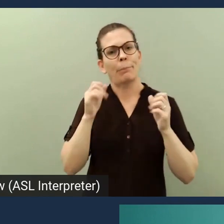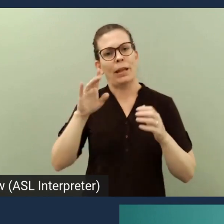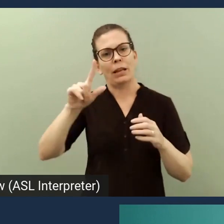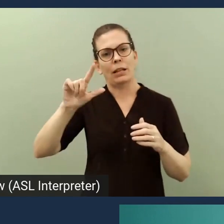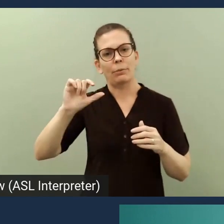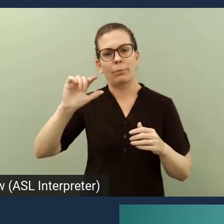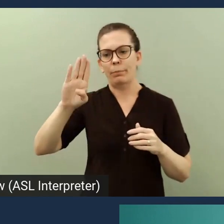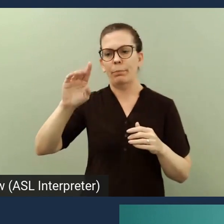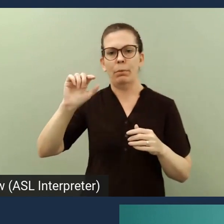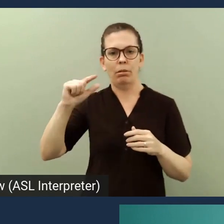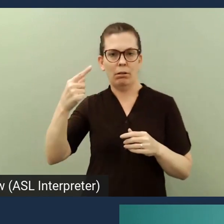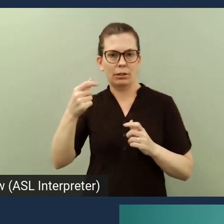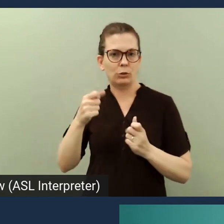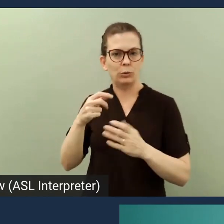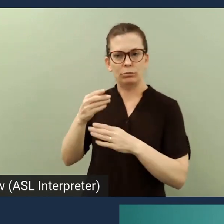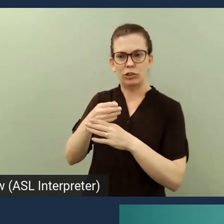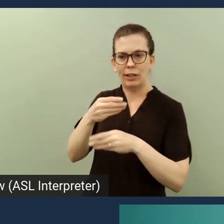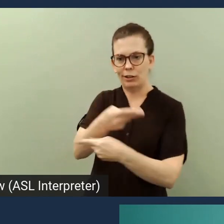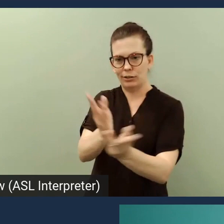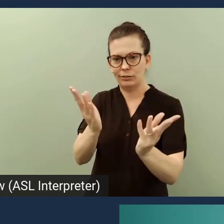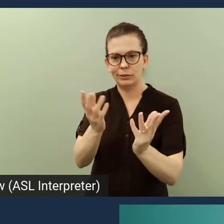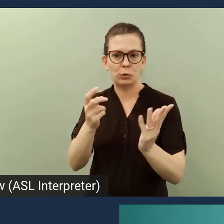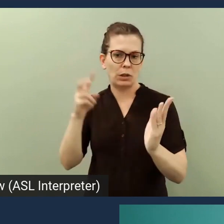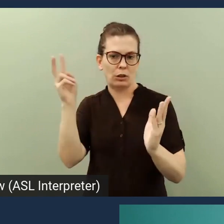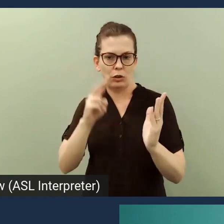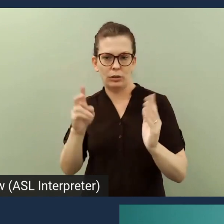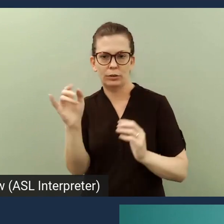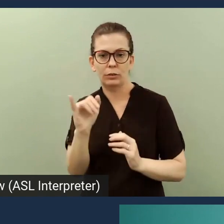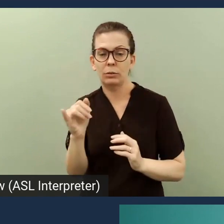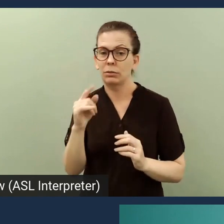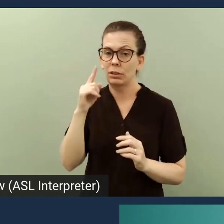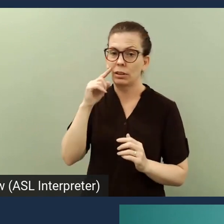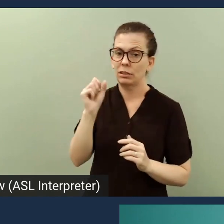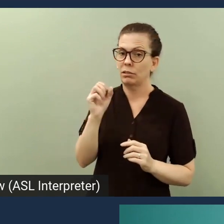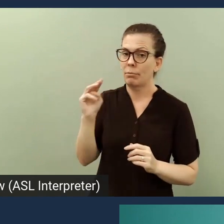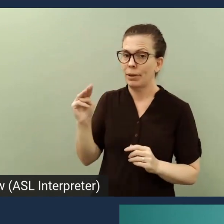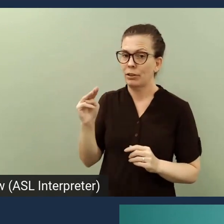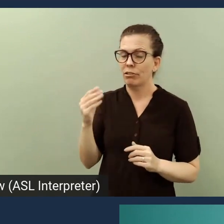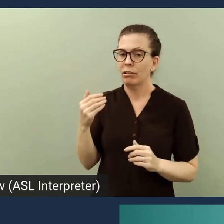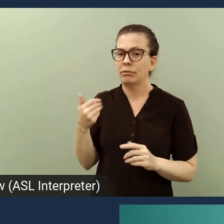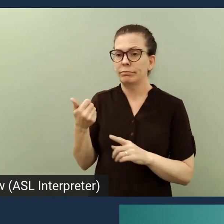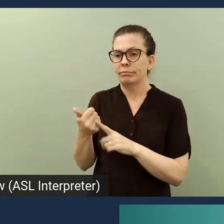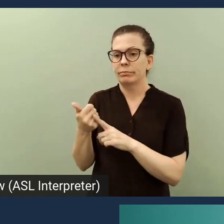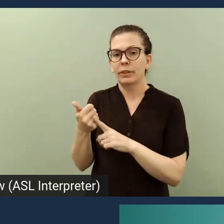so you can check all of those things out as well, and I think SageMaker has, is one of the services